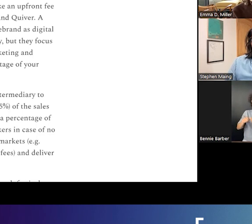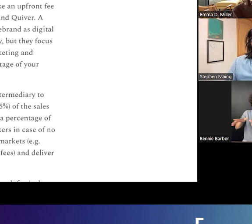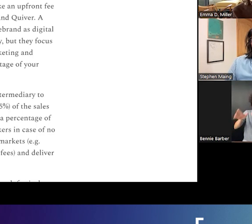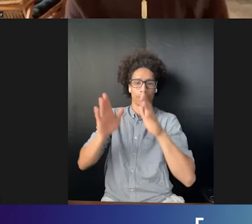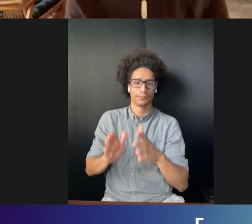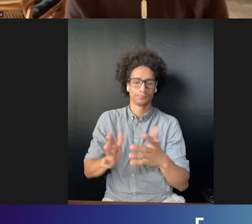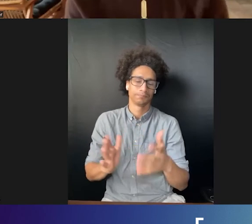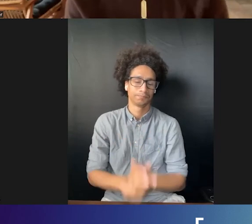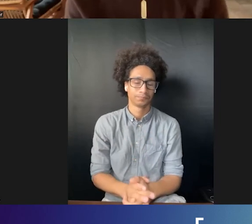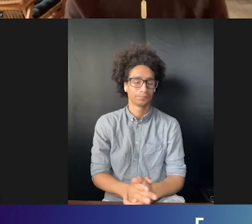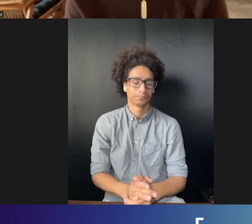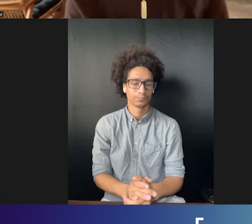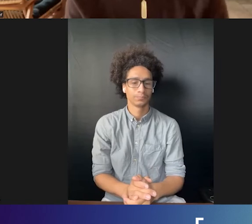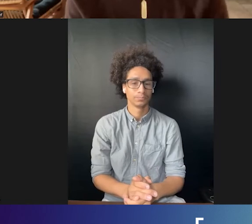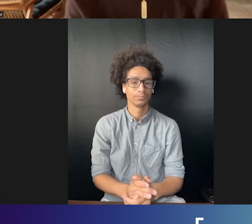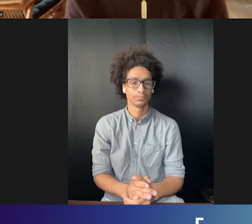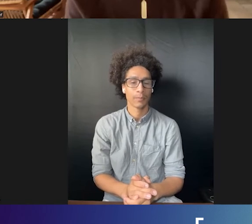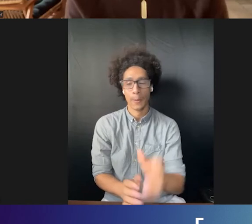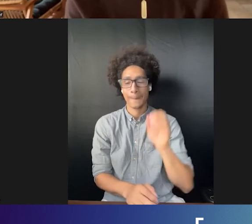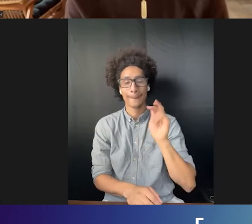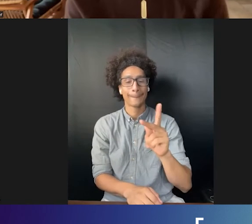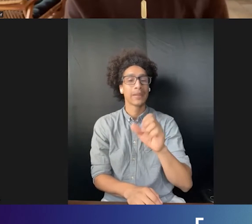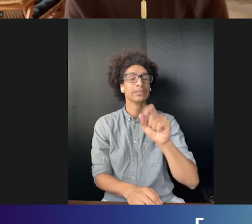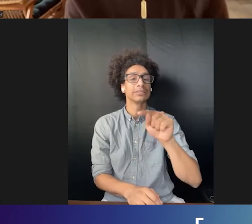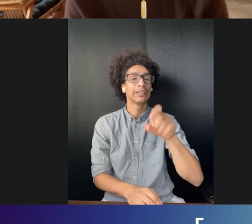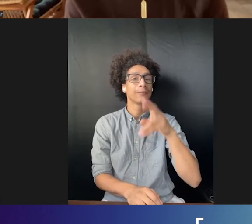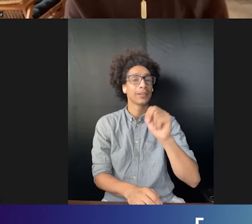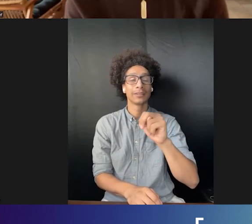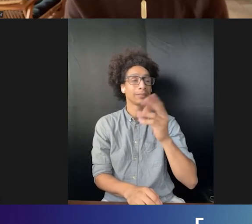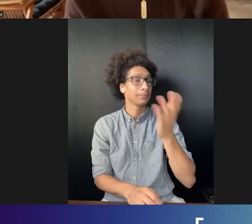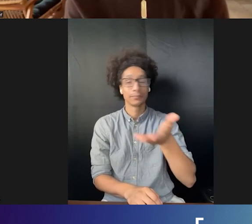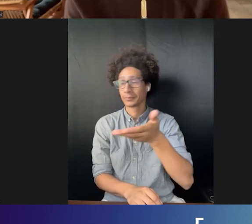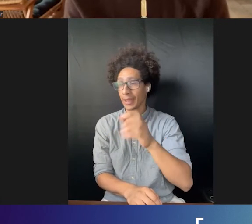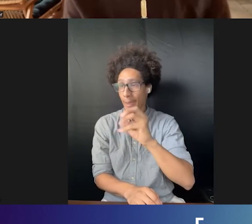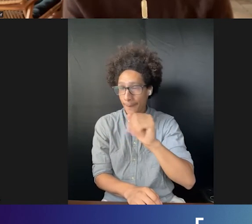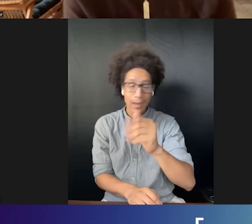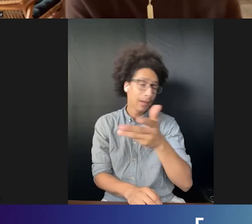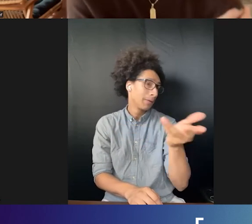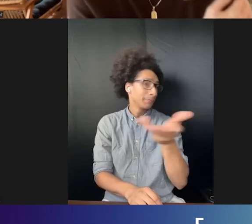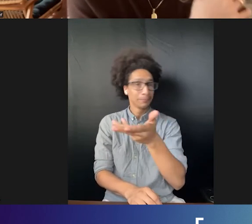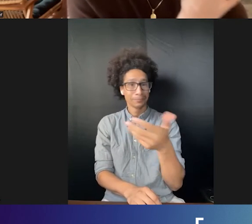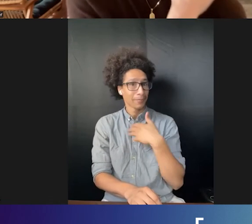And yes, even Emma, have you do you have thoughts about aggregators and have you worked with them?